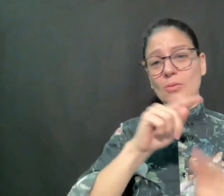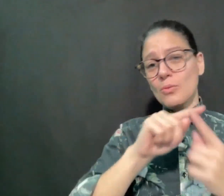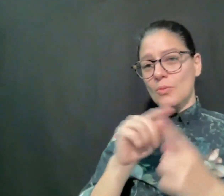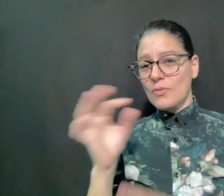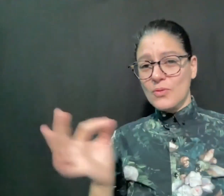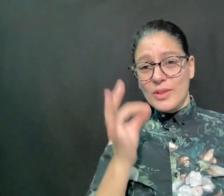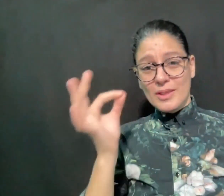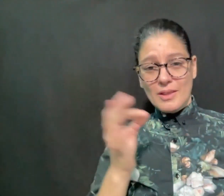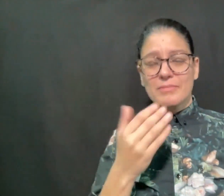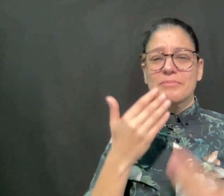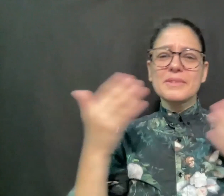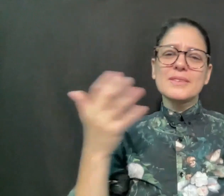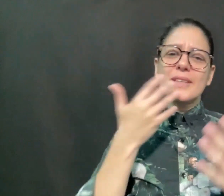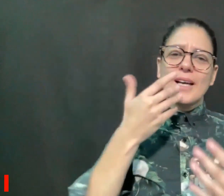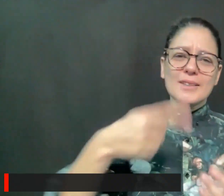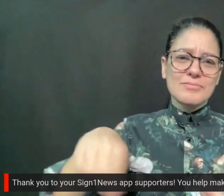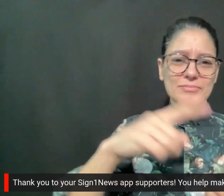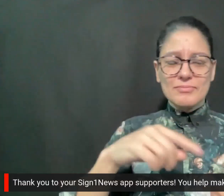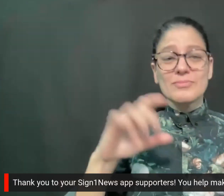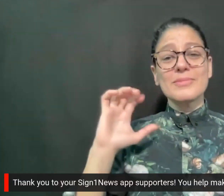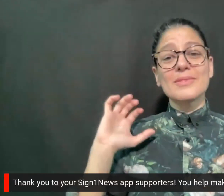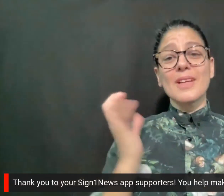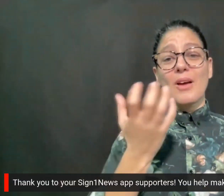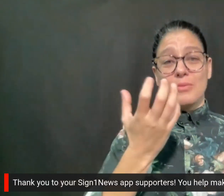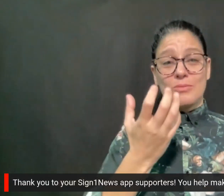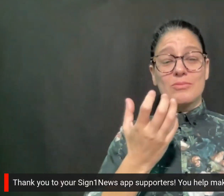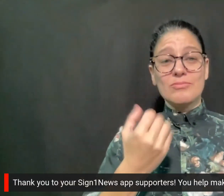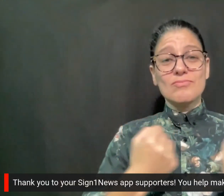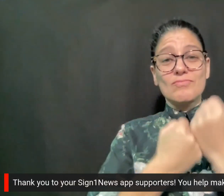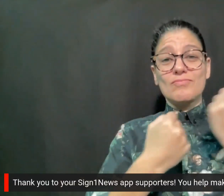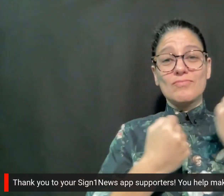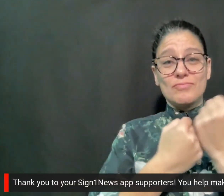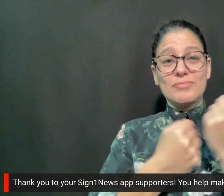Monday through Friday a big thank you to our Sign1News app supporters you help make this